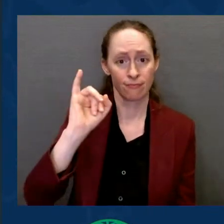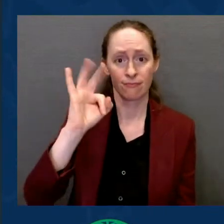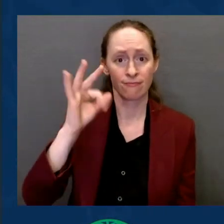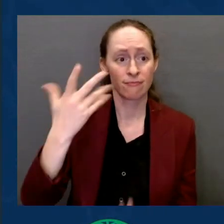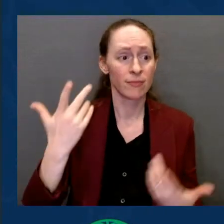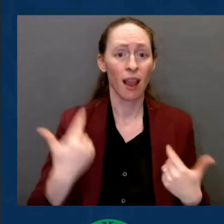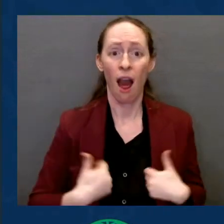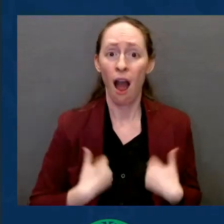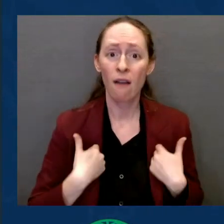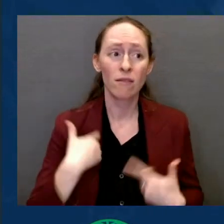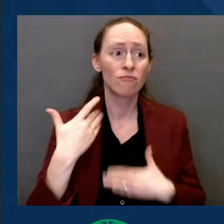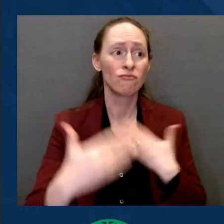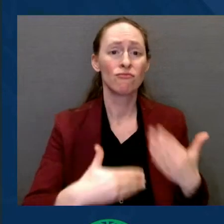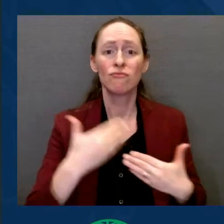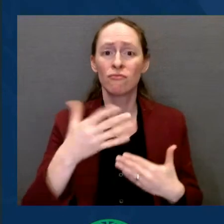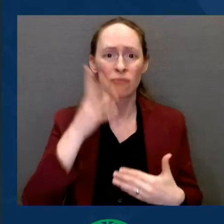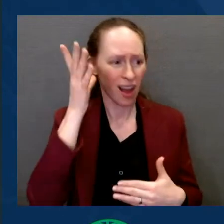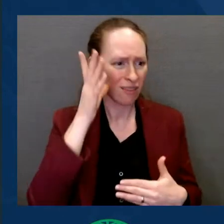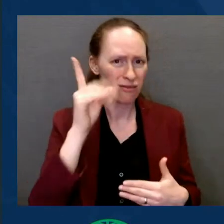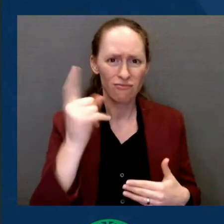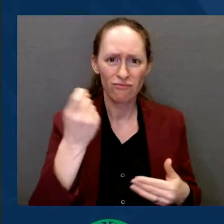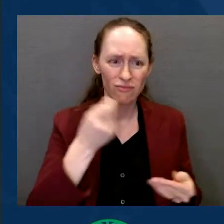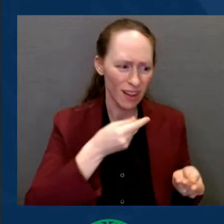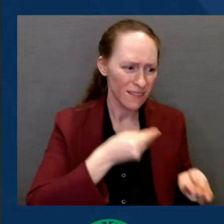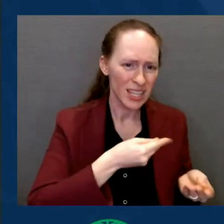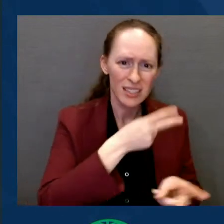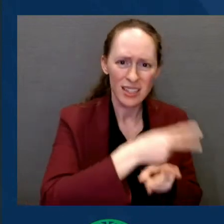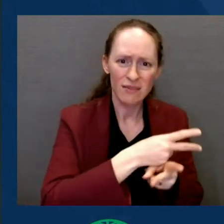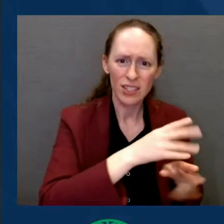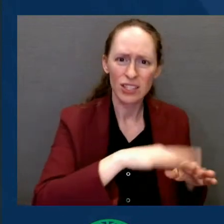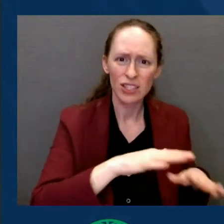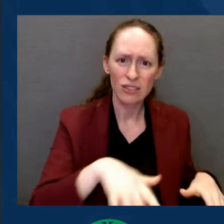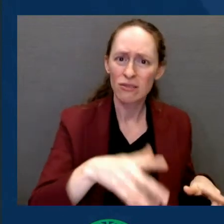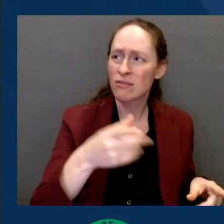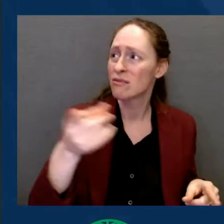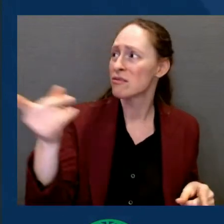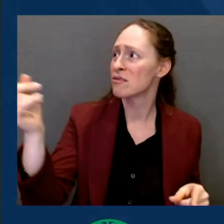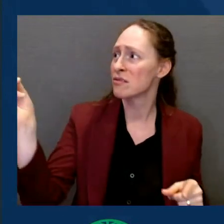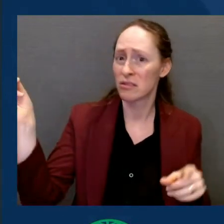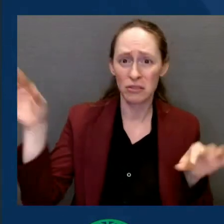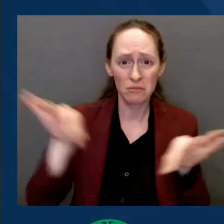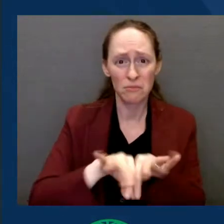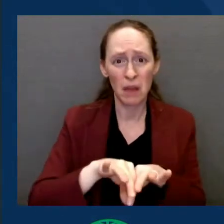So we're bringing everything to bear on this issue in short-, medium-, and long-term efforts.